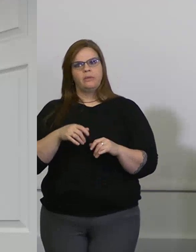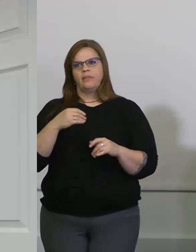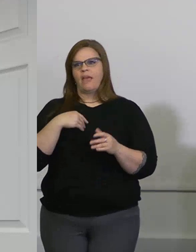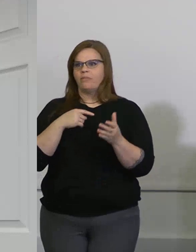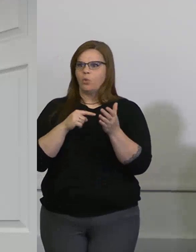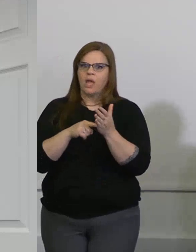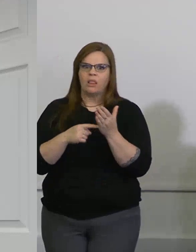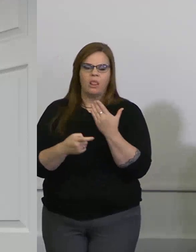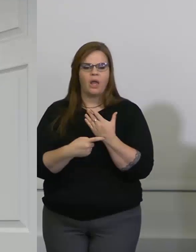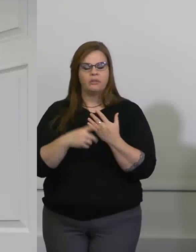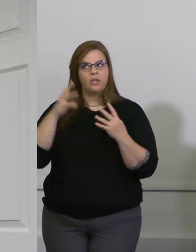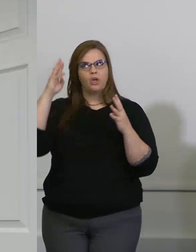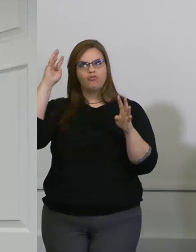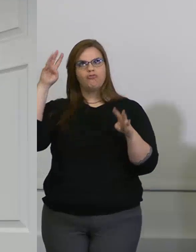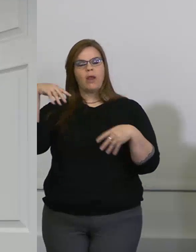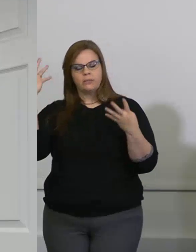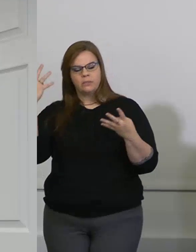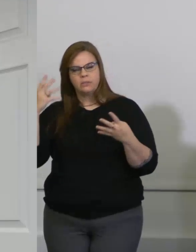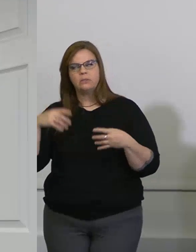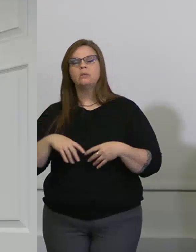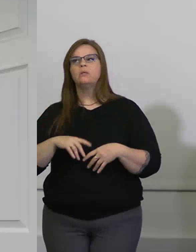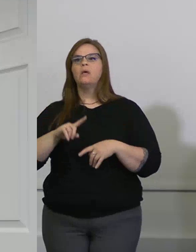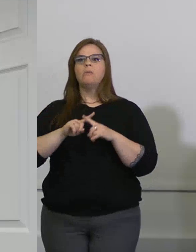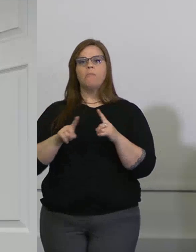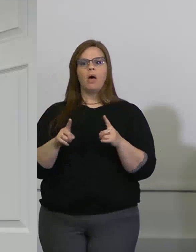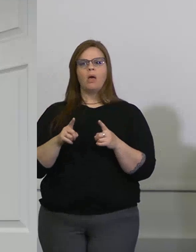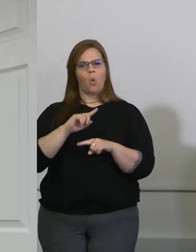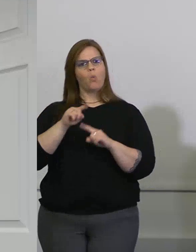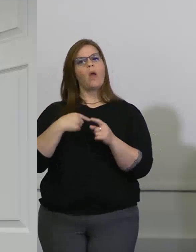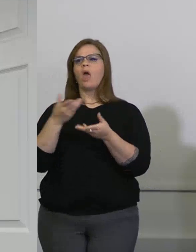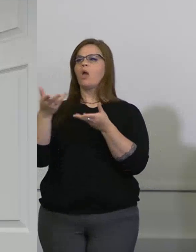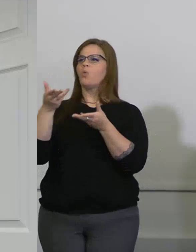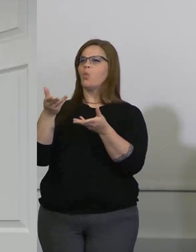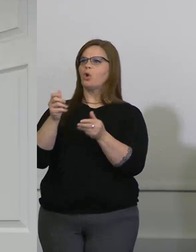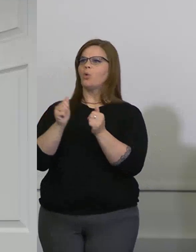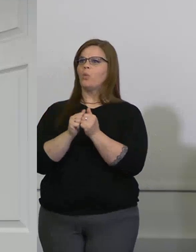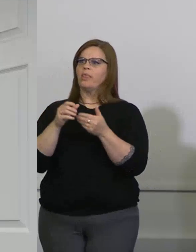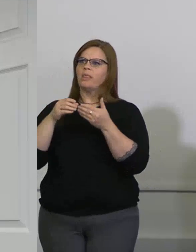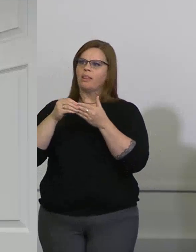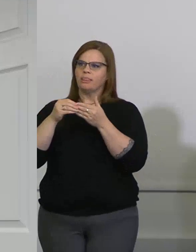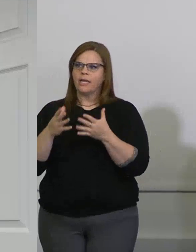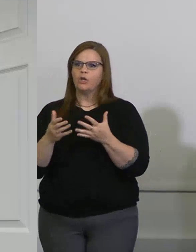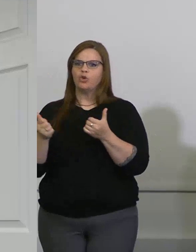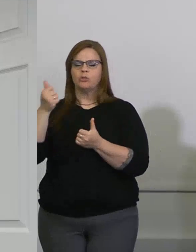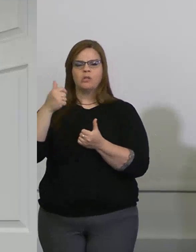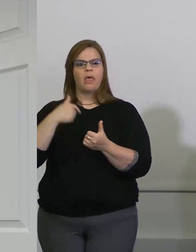But when I work in leaders, they get so much budget. They get so much pressure to ship.